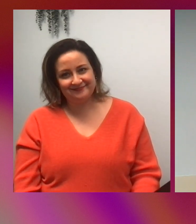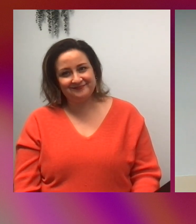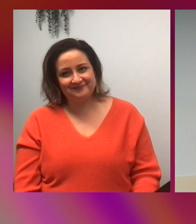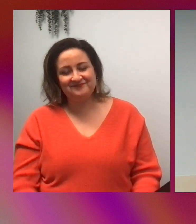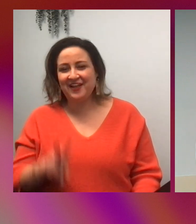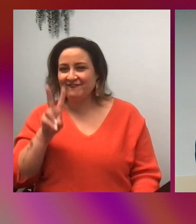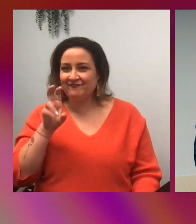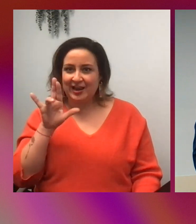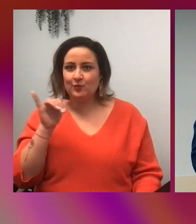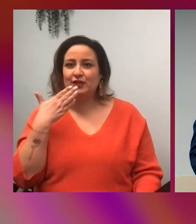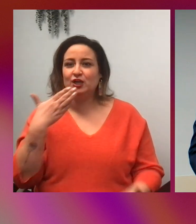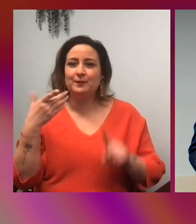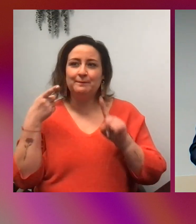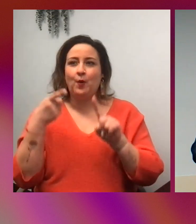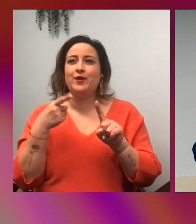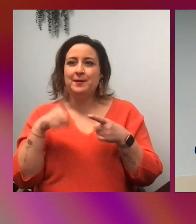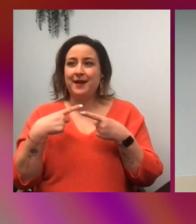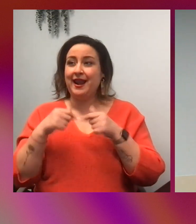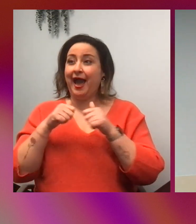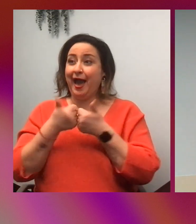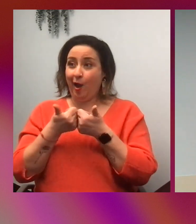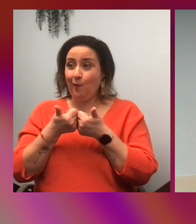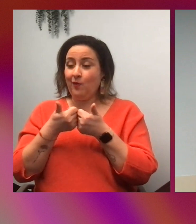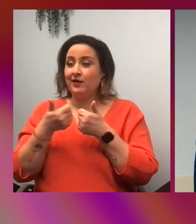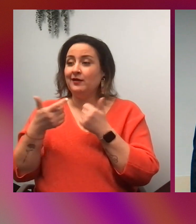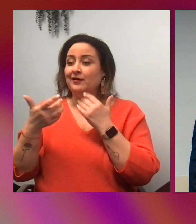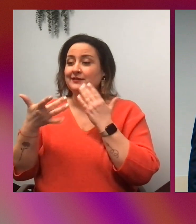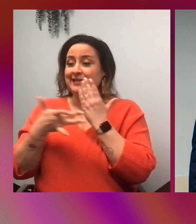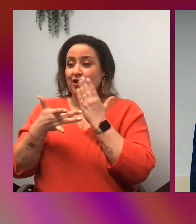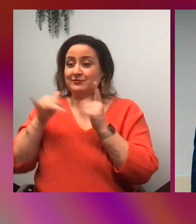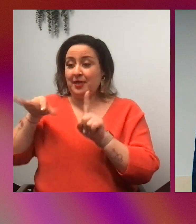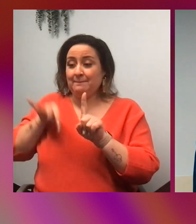Yes. Very good point about how technology that